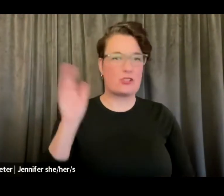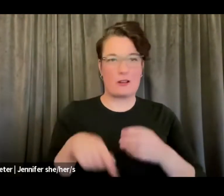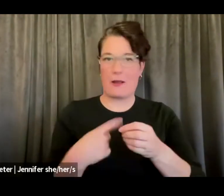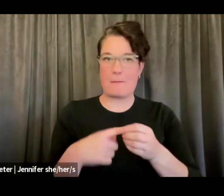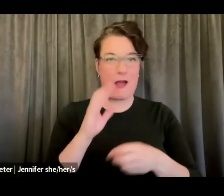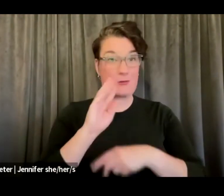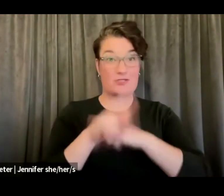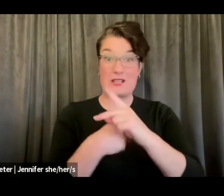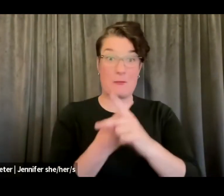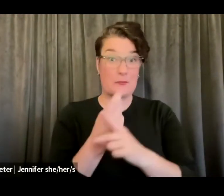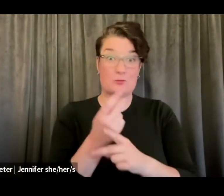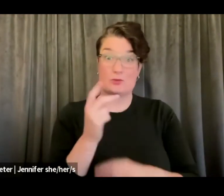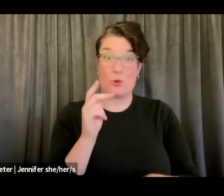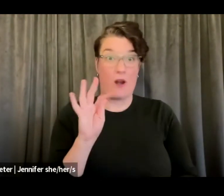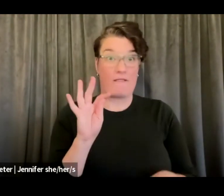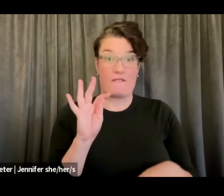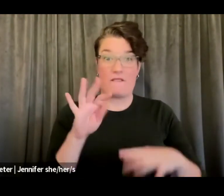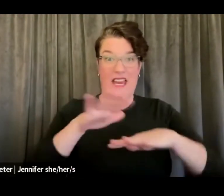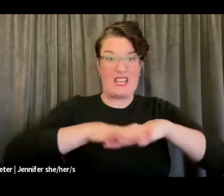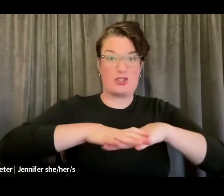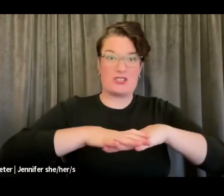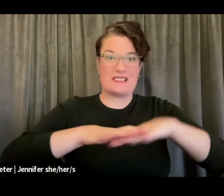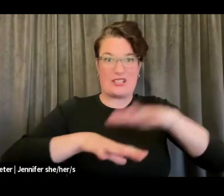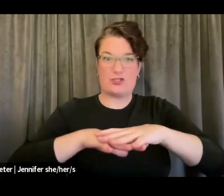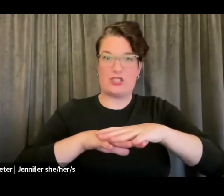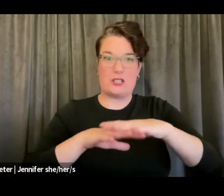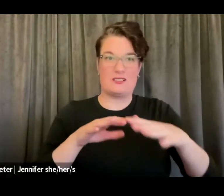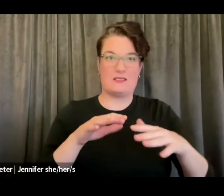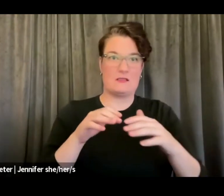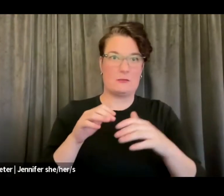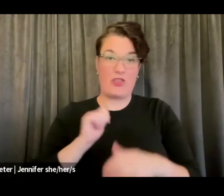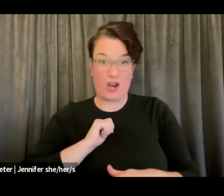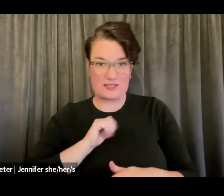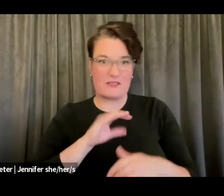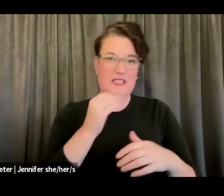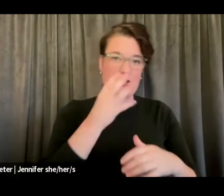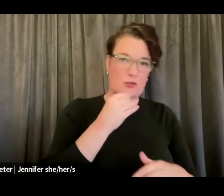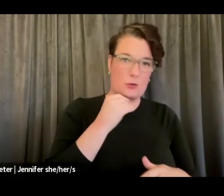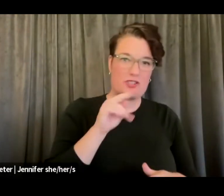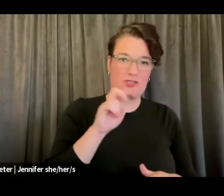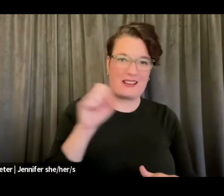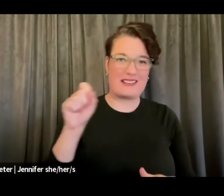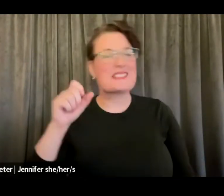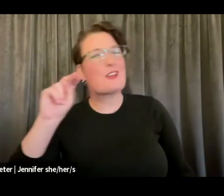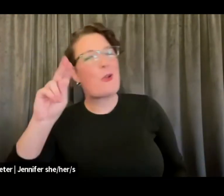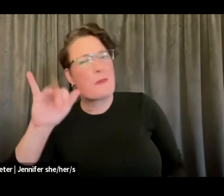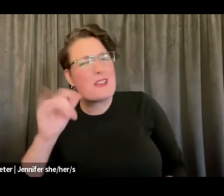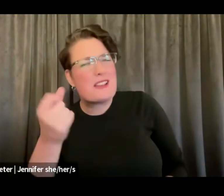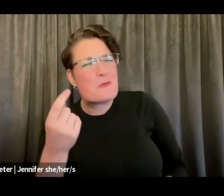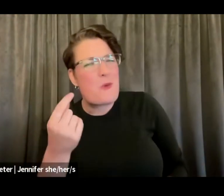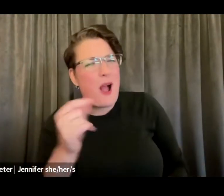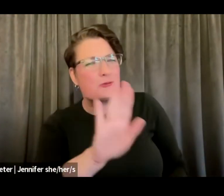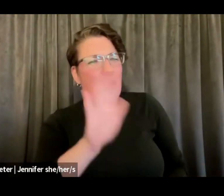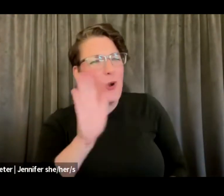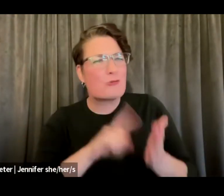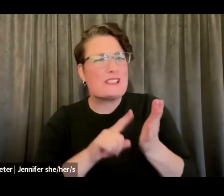some sort of intersection that we had with our Jewishness. Nomy: Do you know, what, do you remember what your research presentation was? Yes,